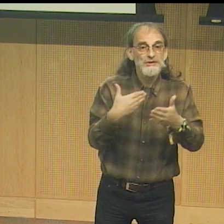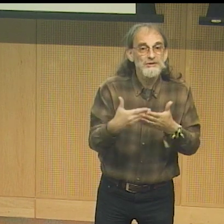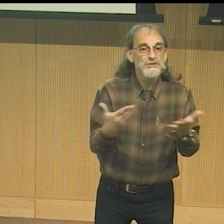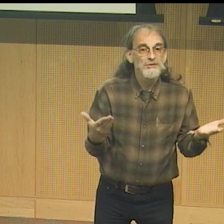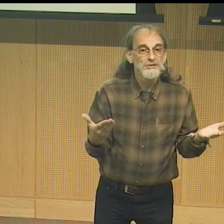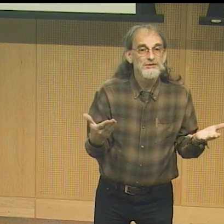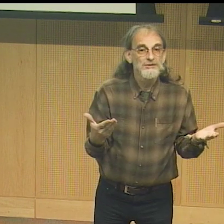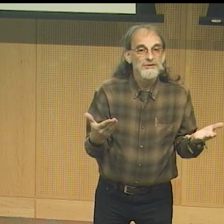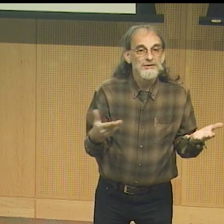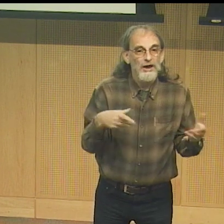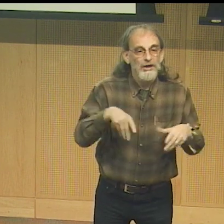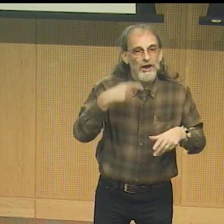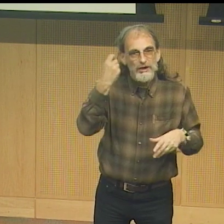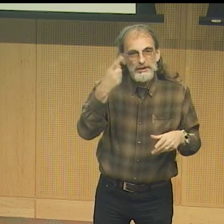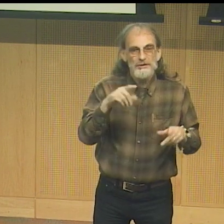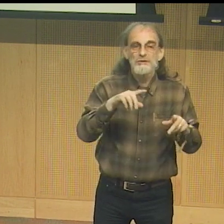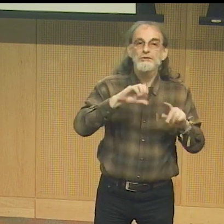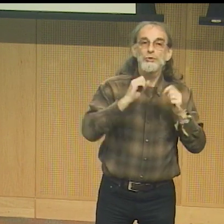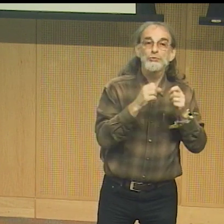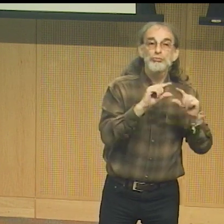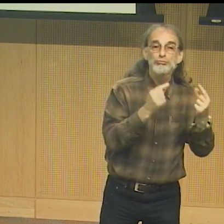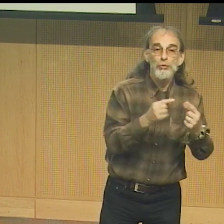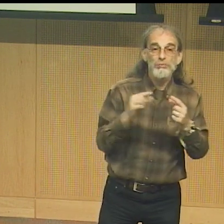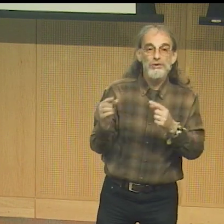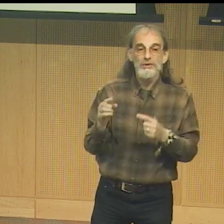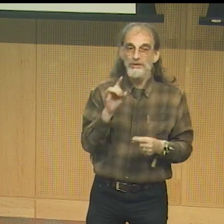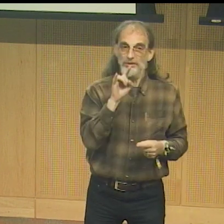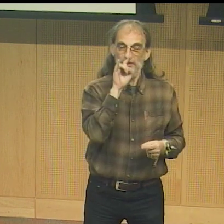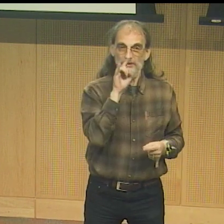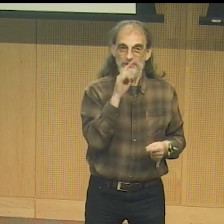in greater depth at the Deaf positive experiences.